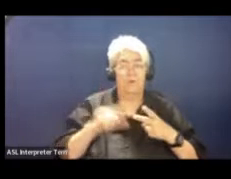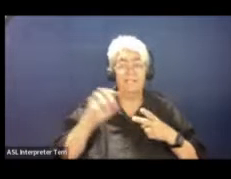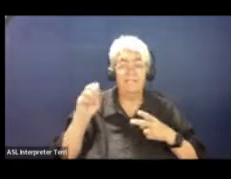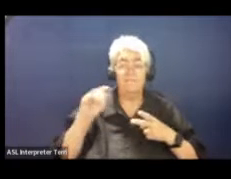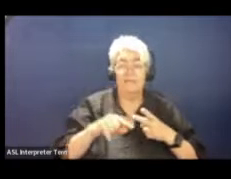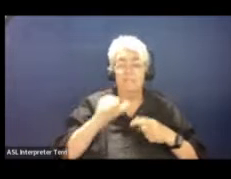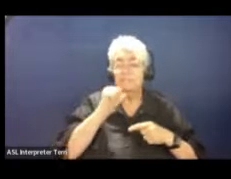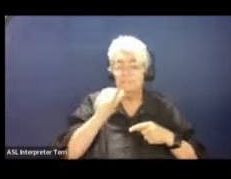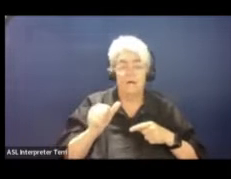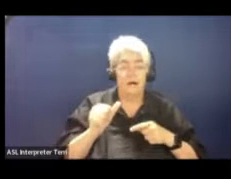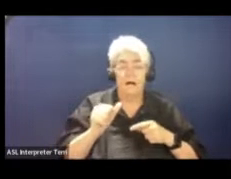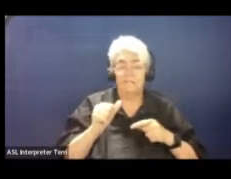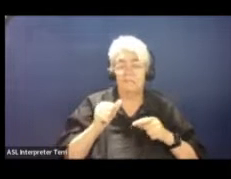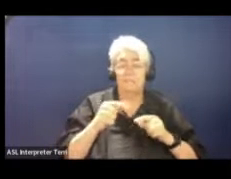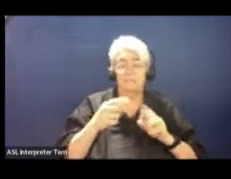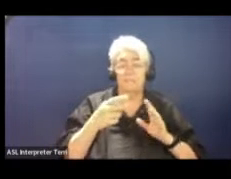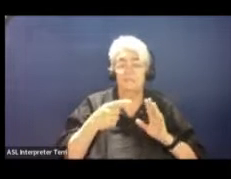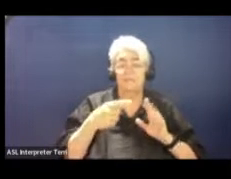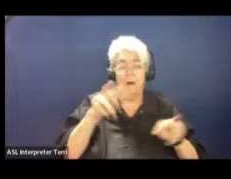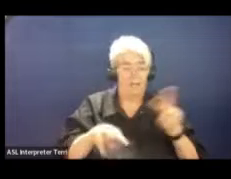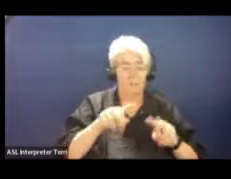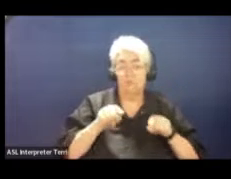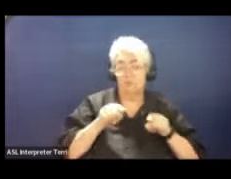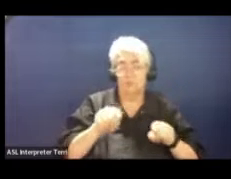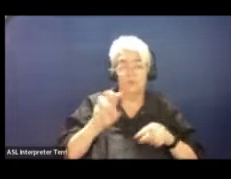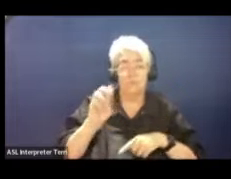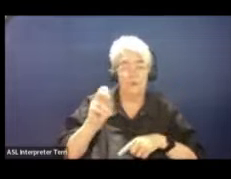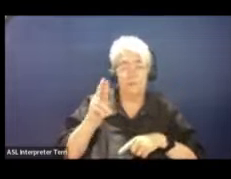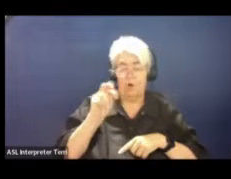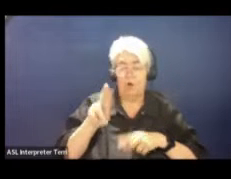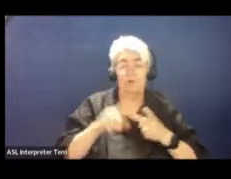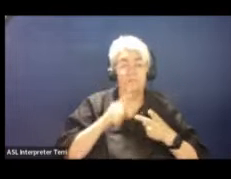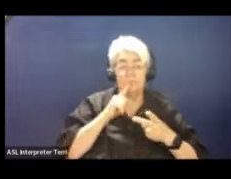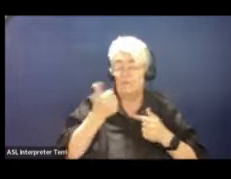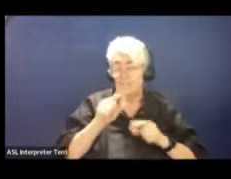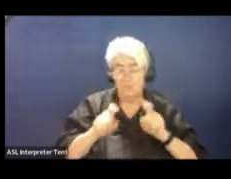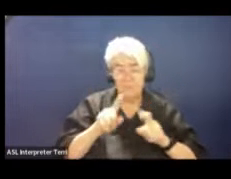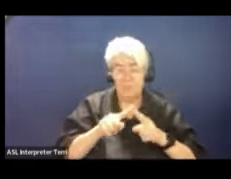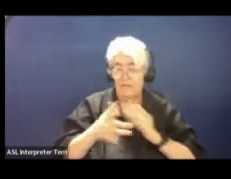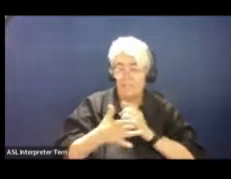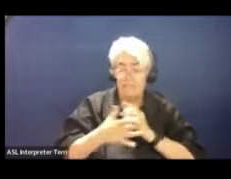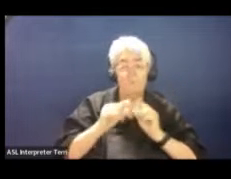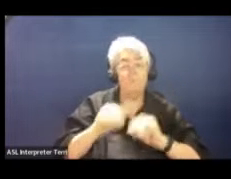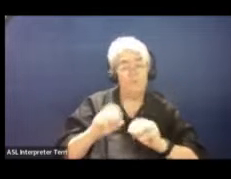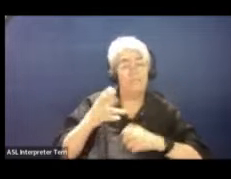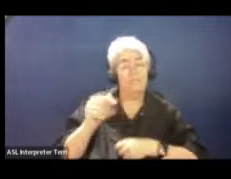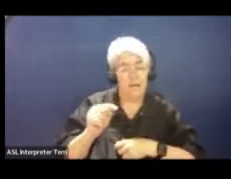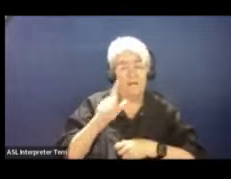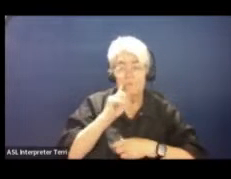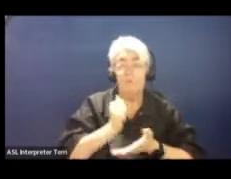webinar. So if you have specific questions related to the webinar, or any kind of technology issues, please put that in the chat. A recording